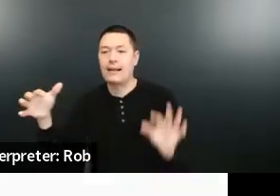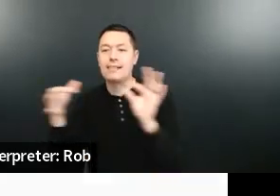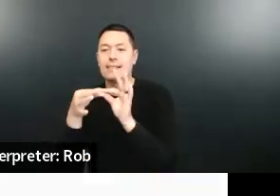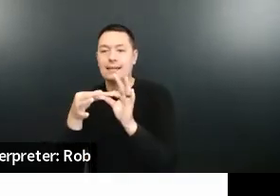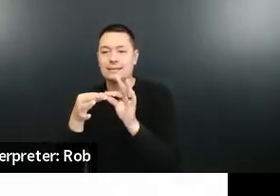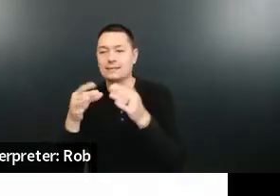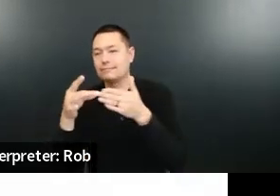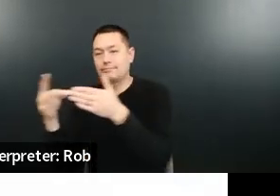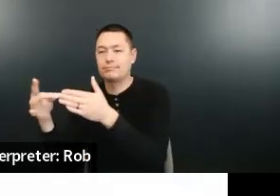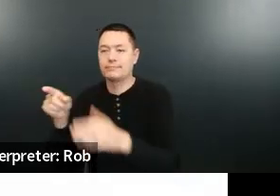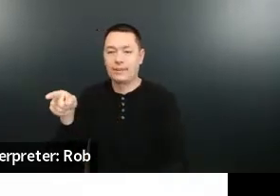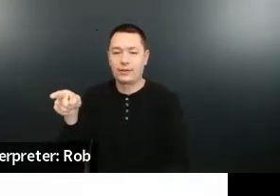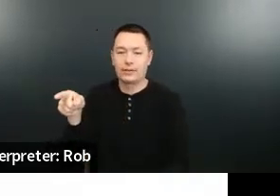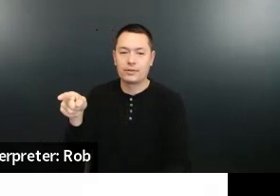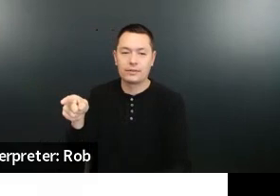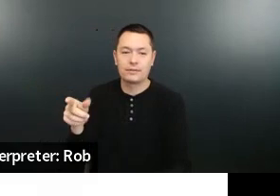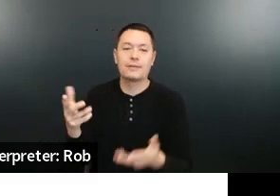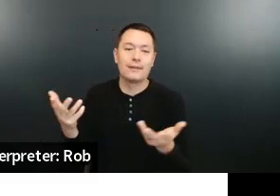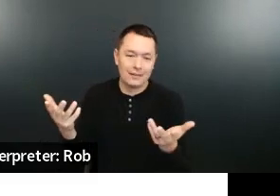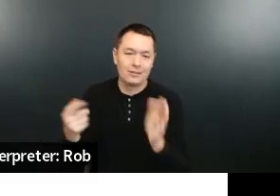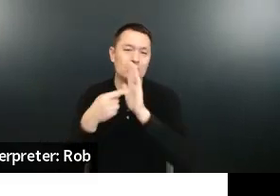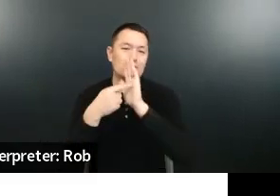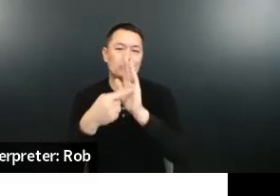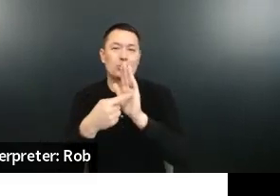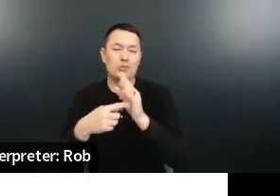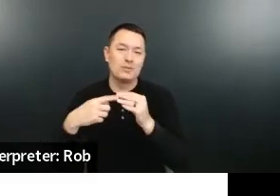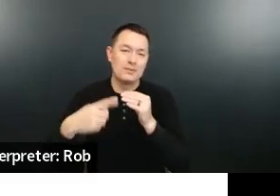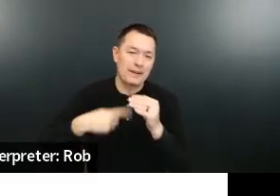And so that's going to get better and you'll be able to see which